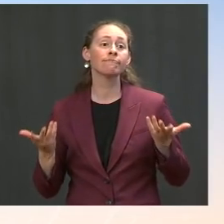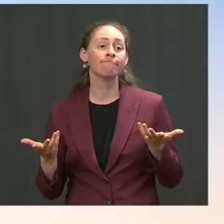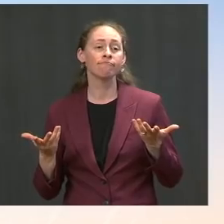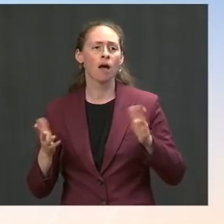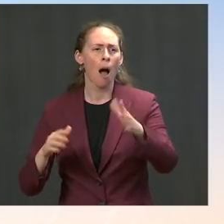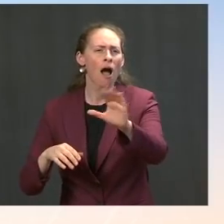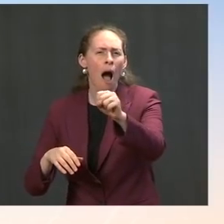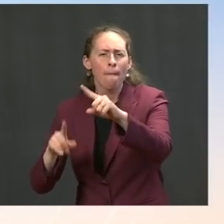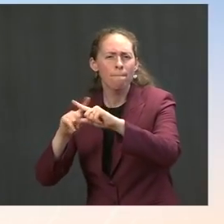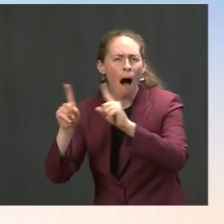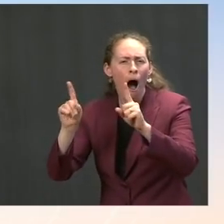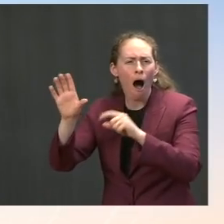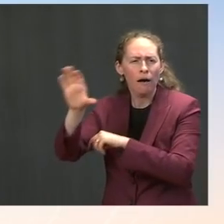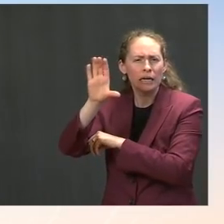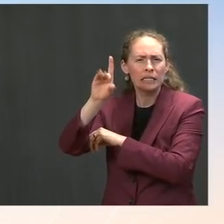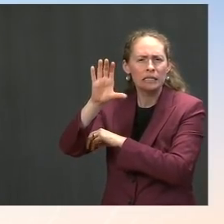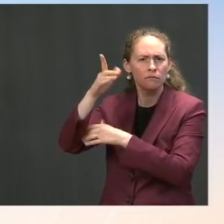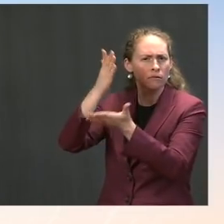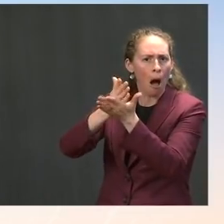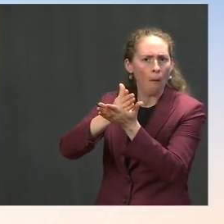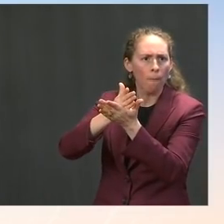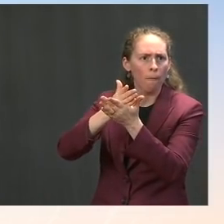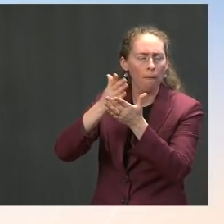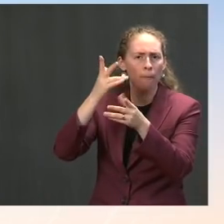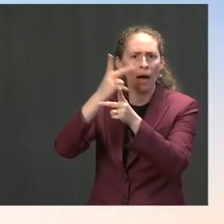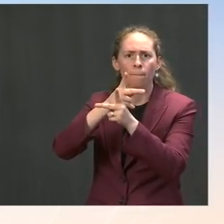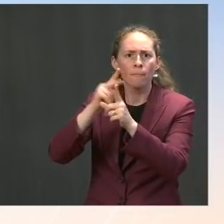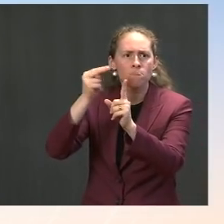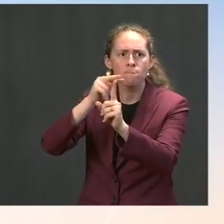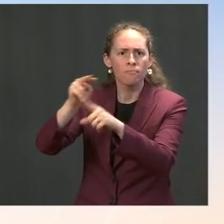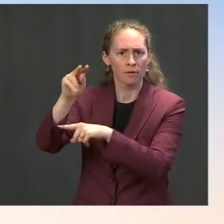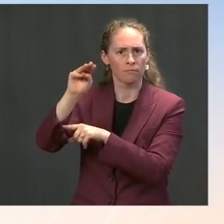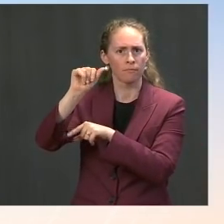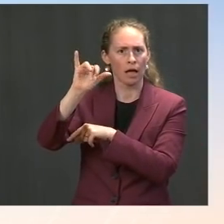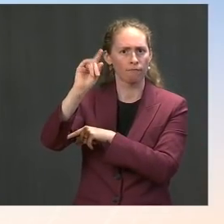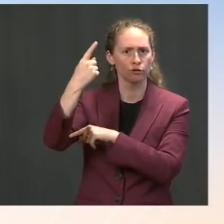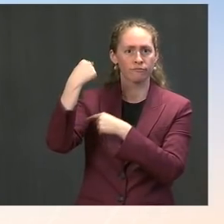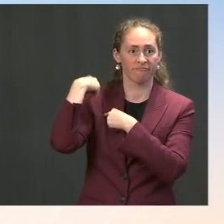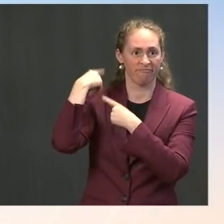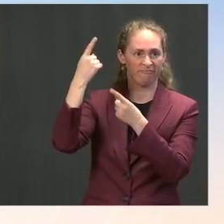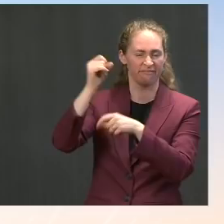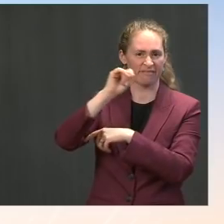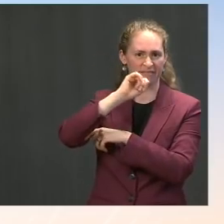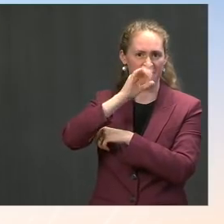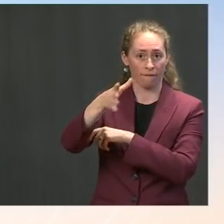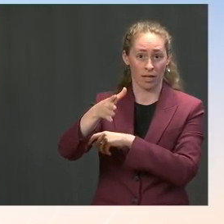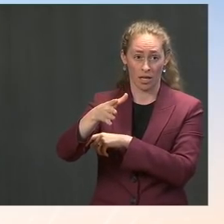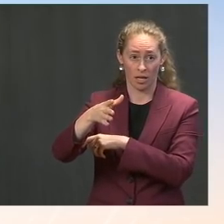they stopped tracking breakthrough cases that don't result in hospitalizations. Ms. Psaki: They do track through these cohorts,